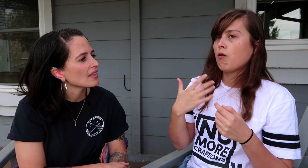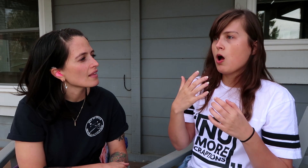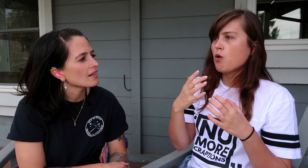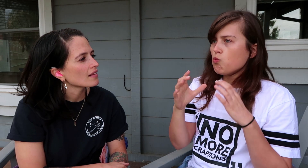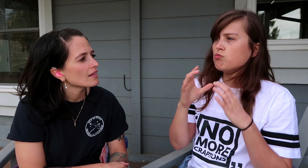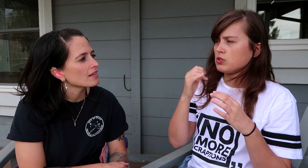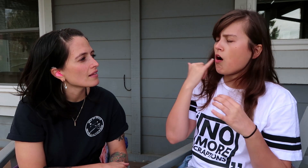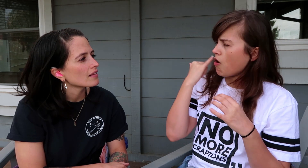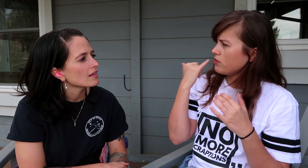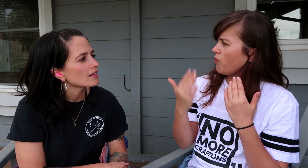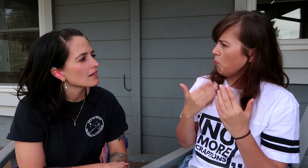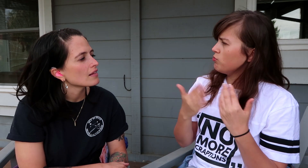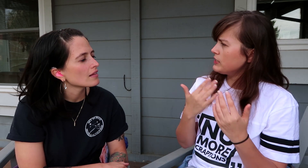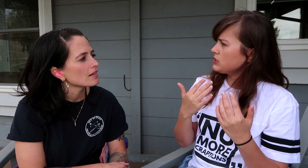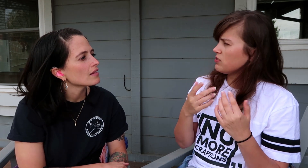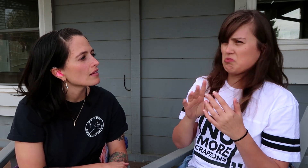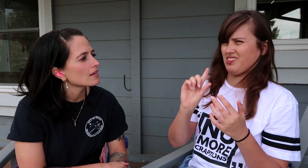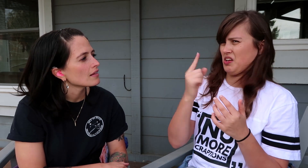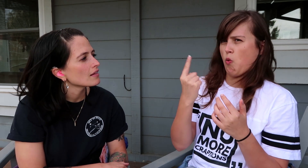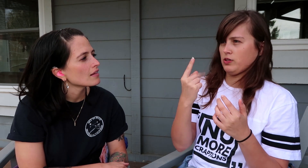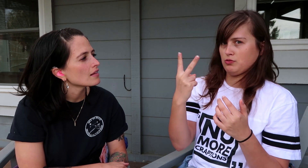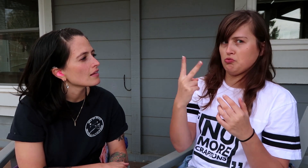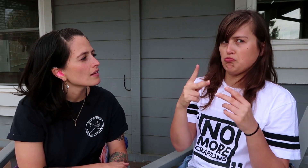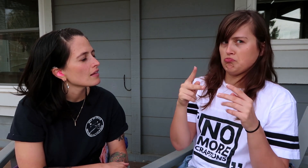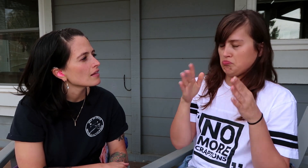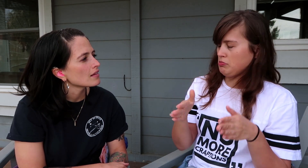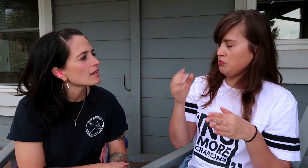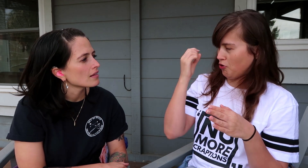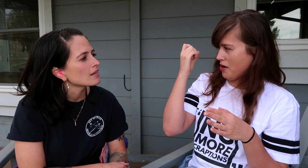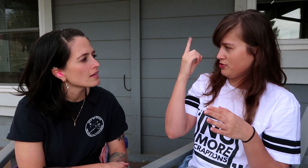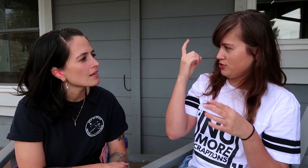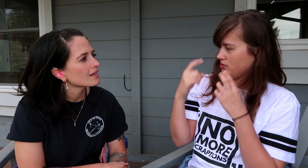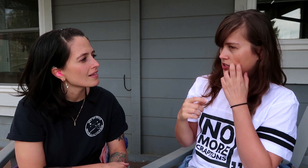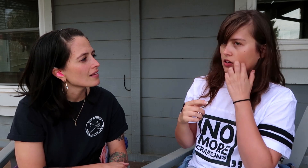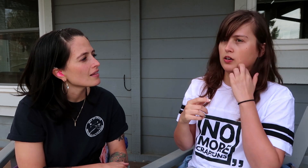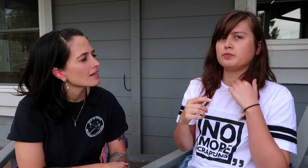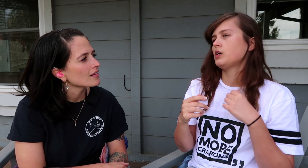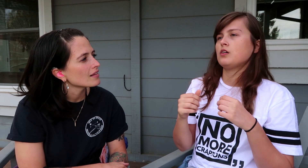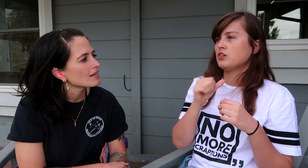Communication was easy for those two people. I could understand them.